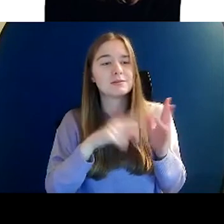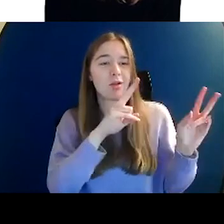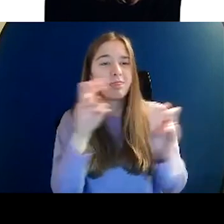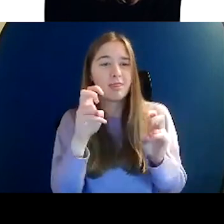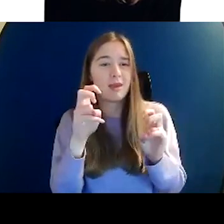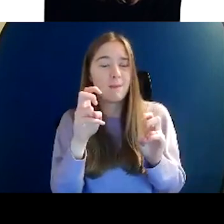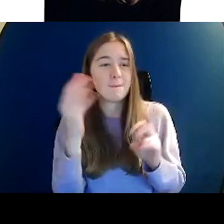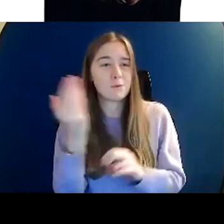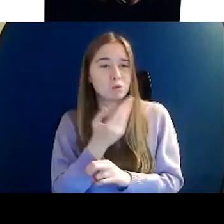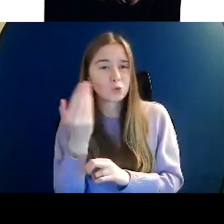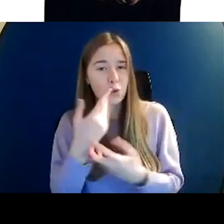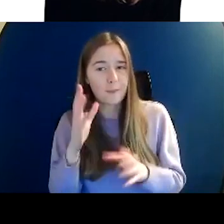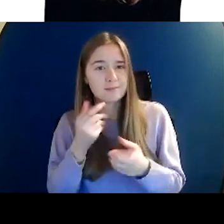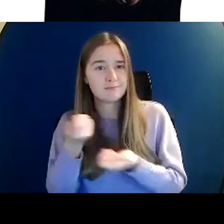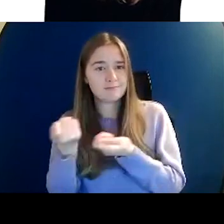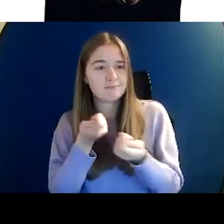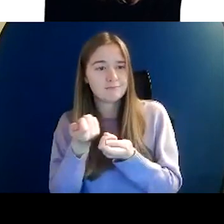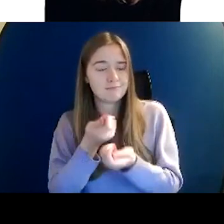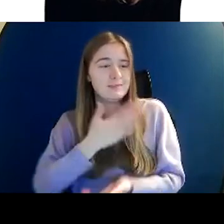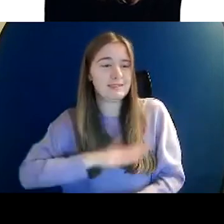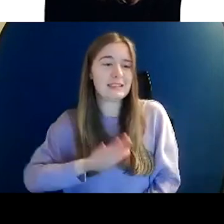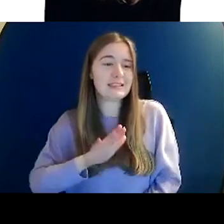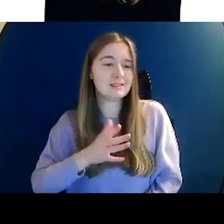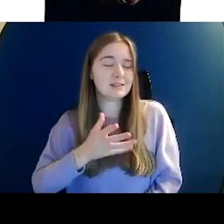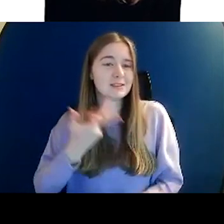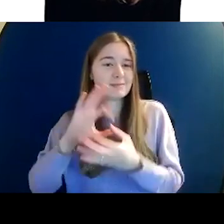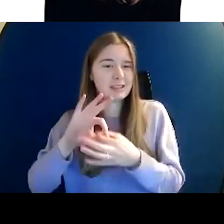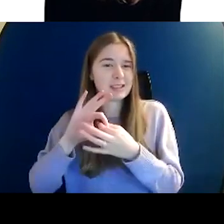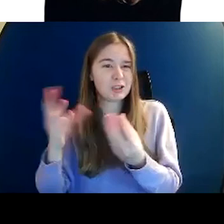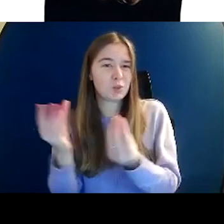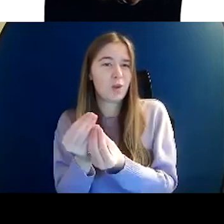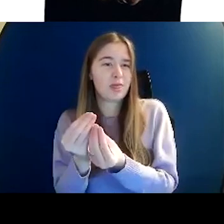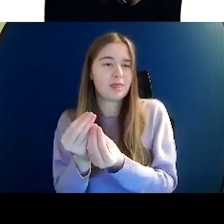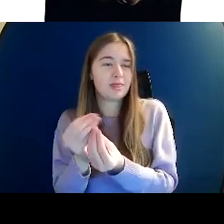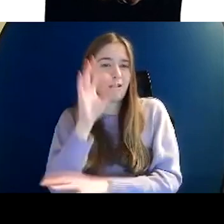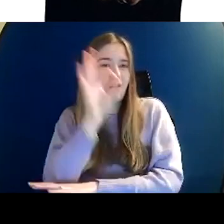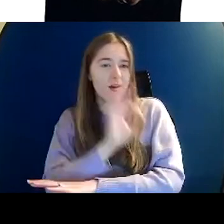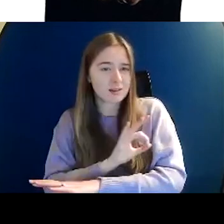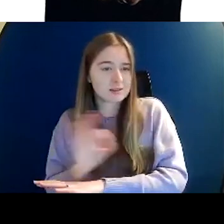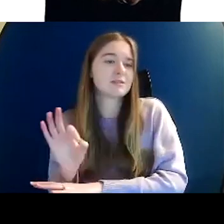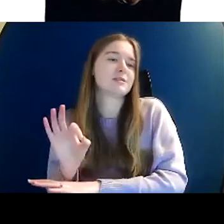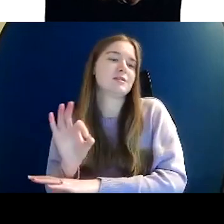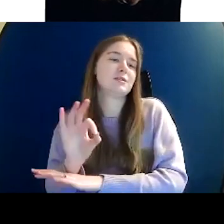that he runs needs to be engaged directly within the architecture departments